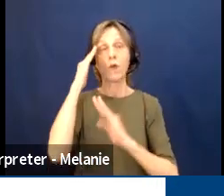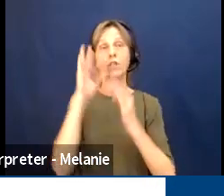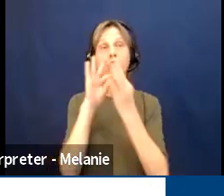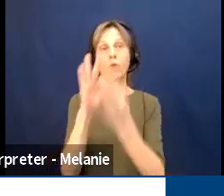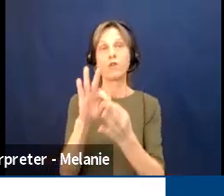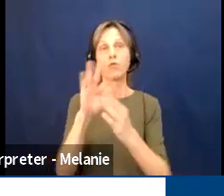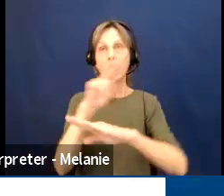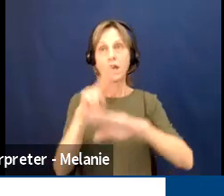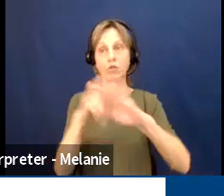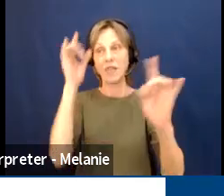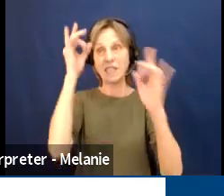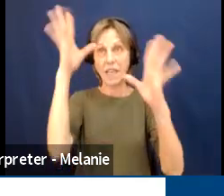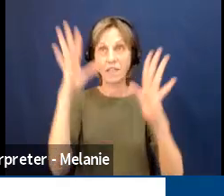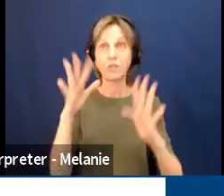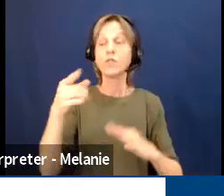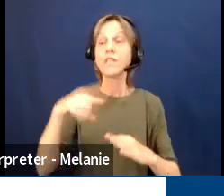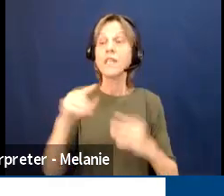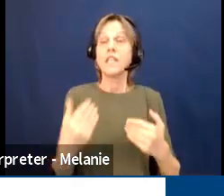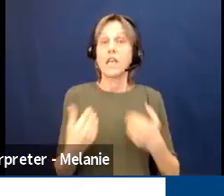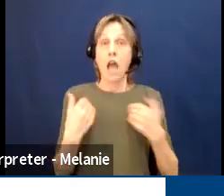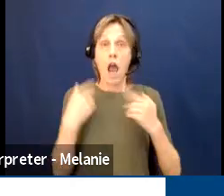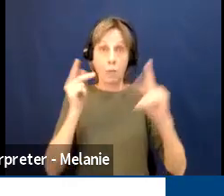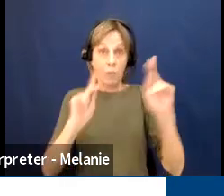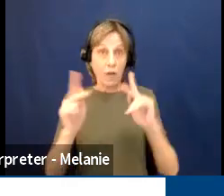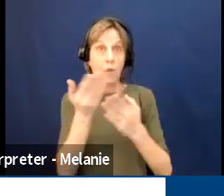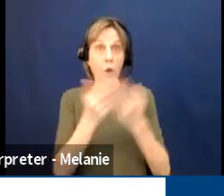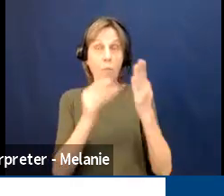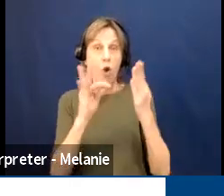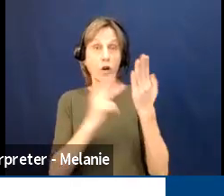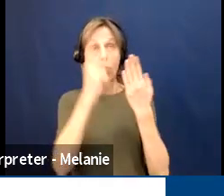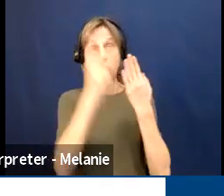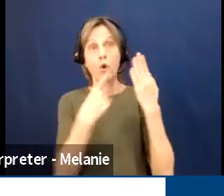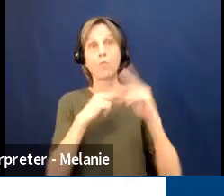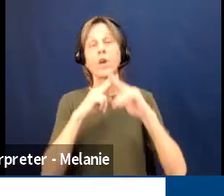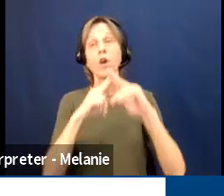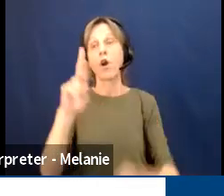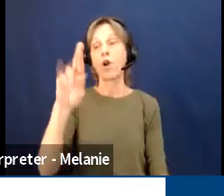these young people are all part of a program that we call the rise challenge and the rise challenge